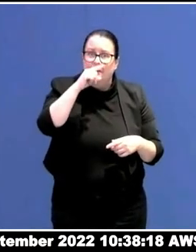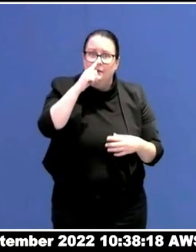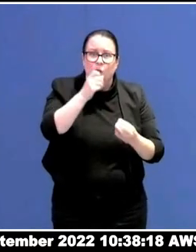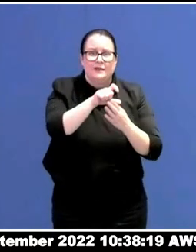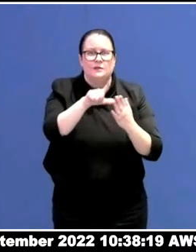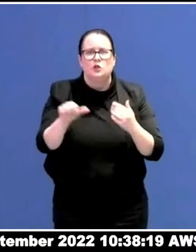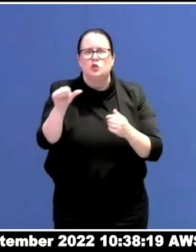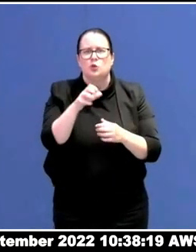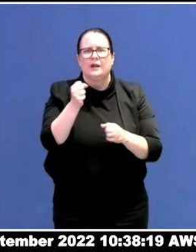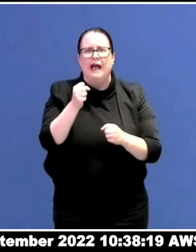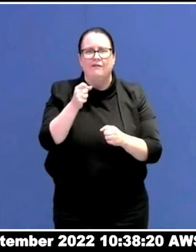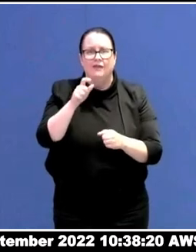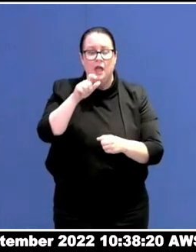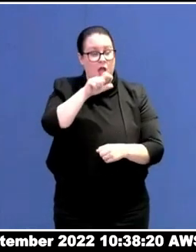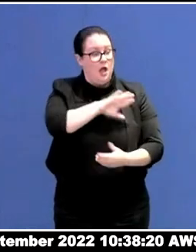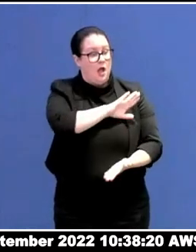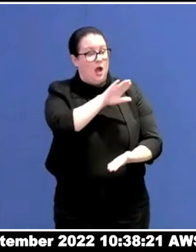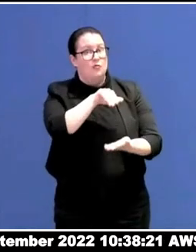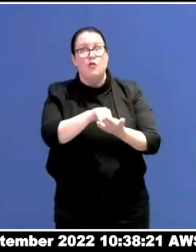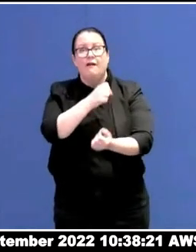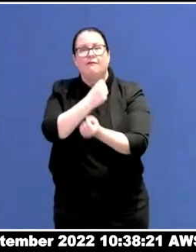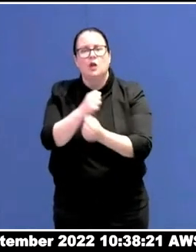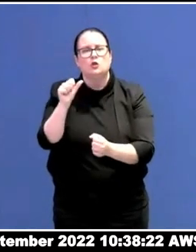have an advocate appointed as soon as they enter a detention centre.